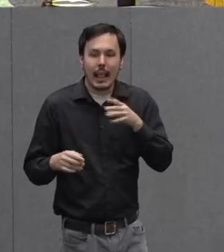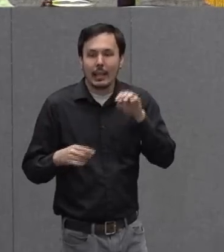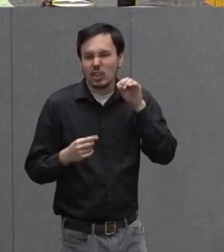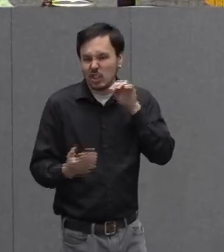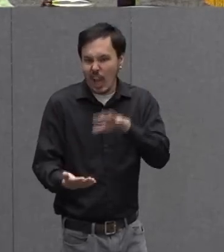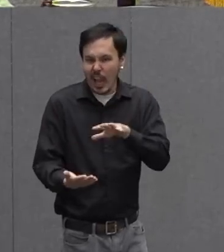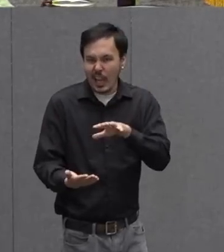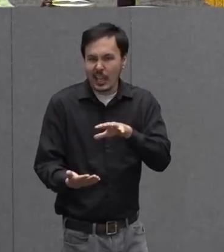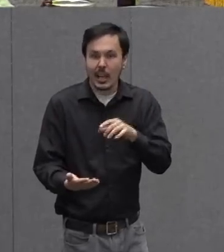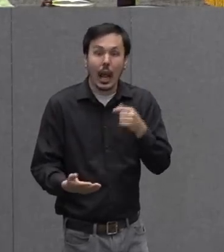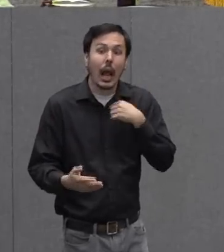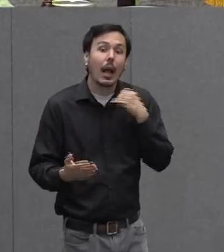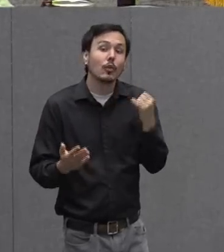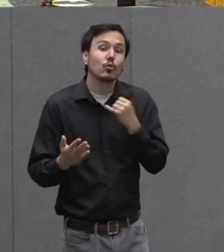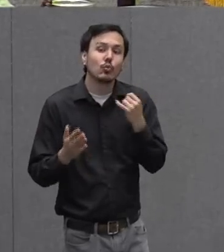And I drew an example here.